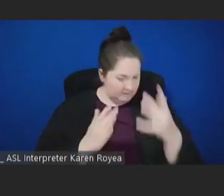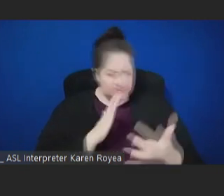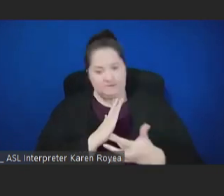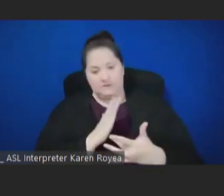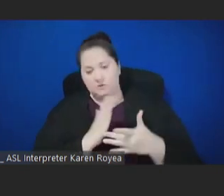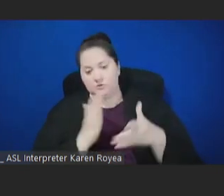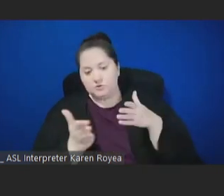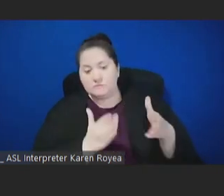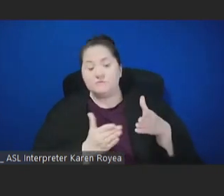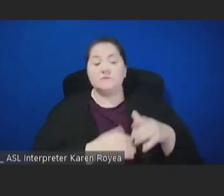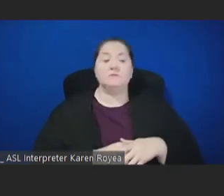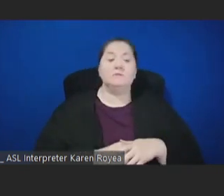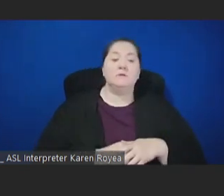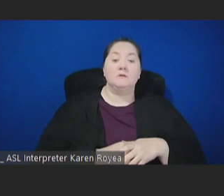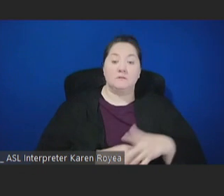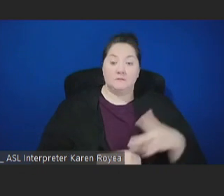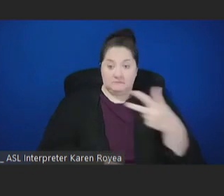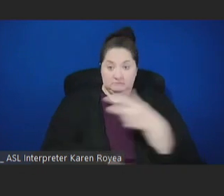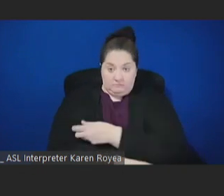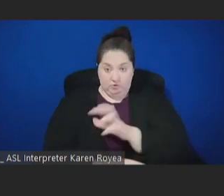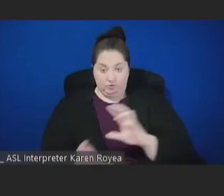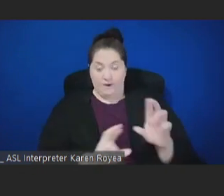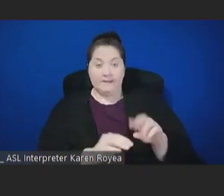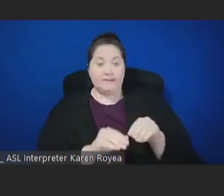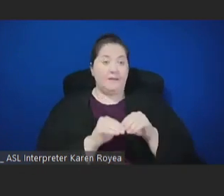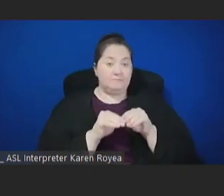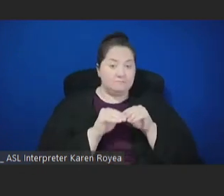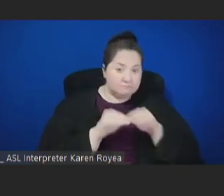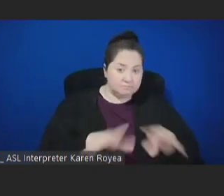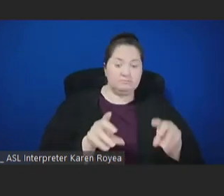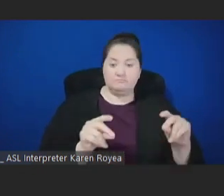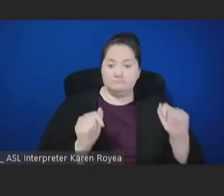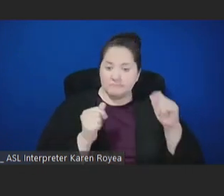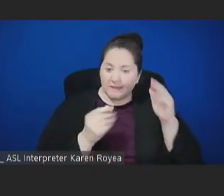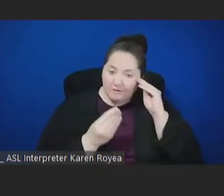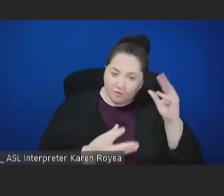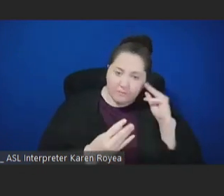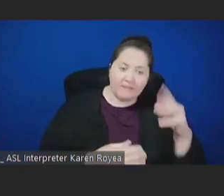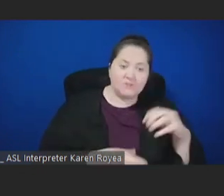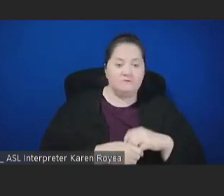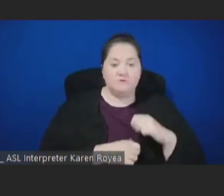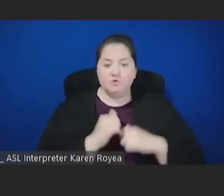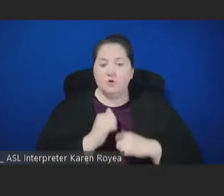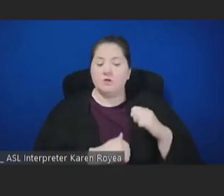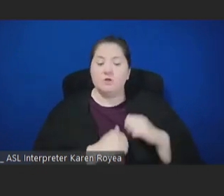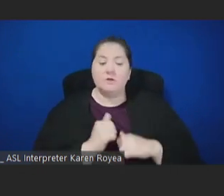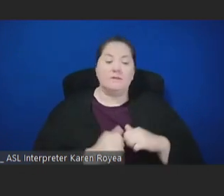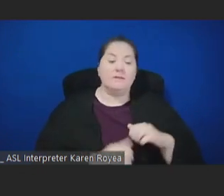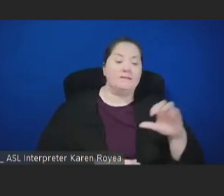being available, rapidly deployed informatics infrastructure, such as the CVX codes, and eyes